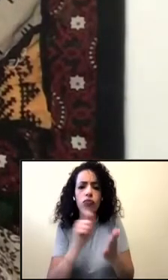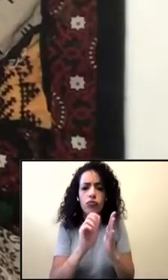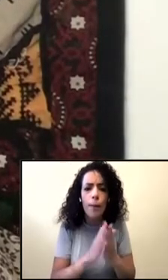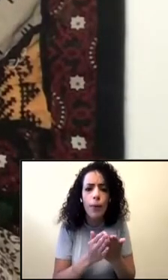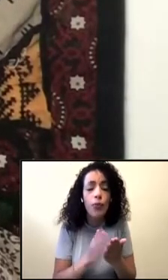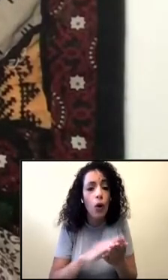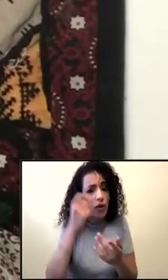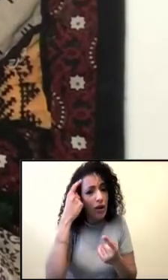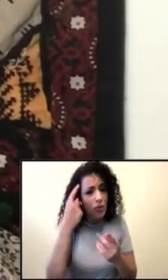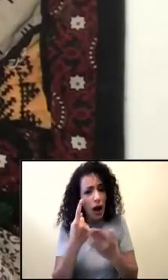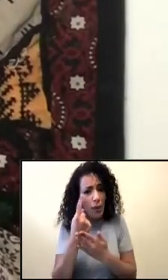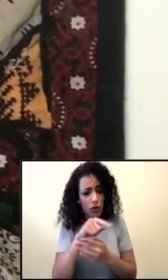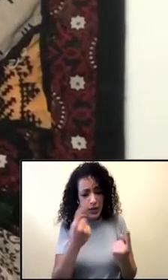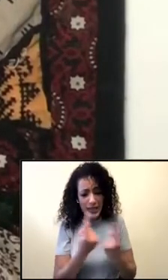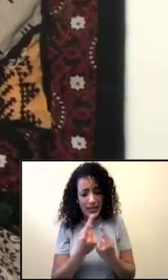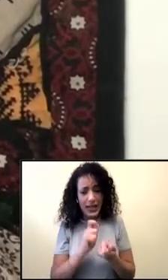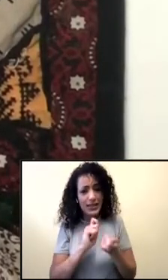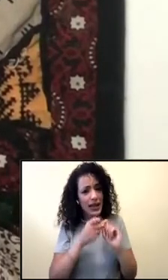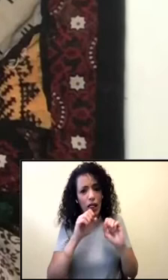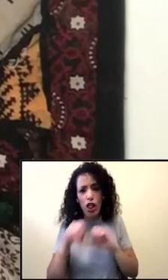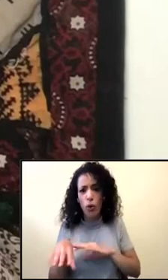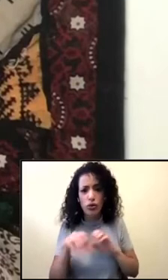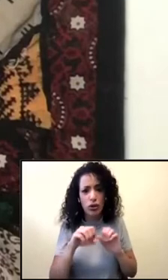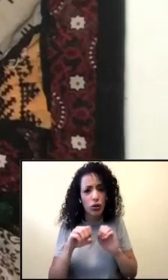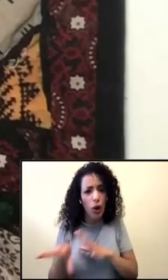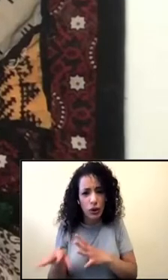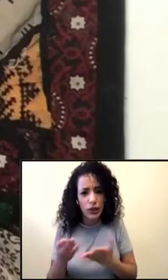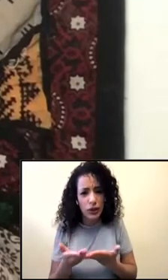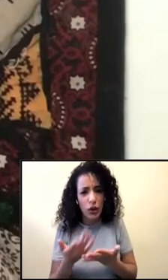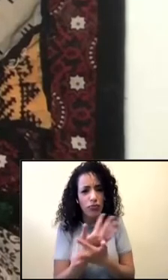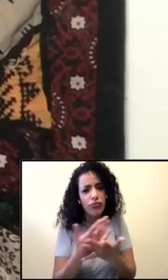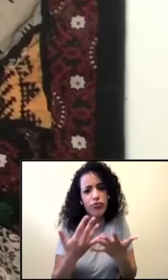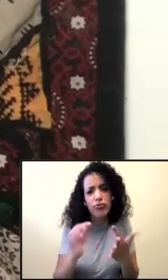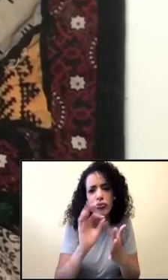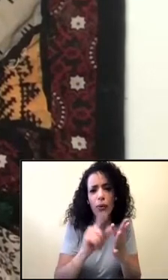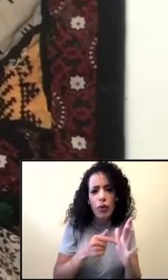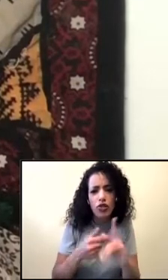so we come across so many projects that have actually you know, existed before us and have